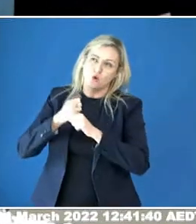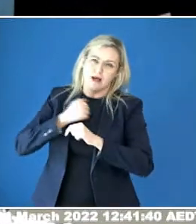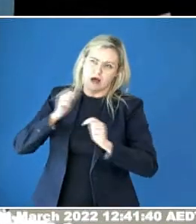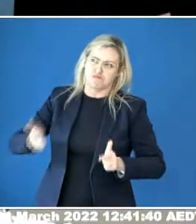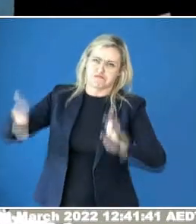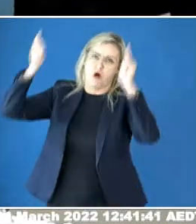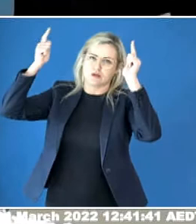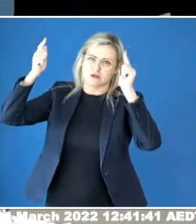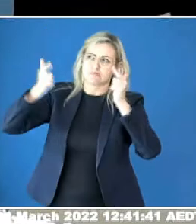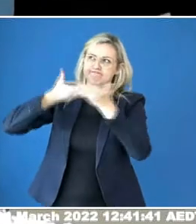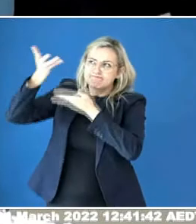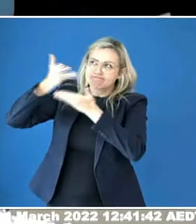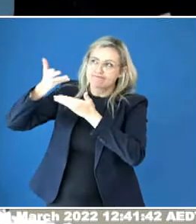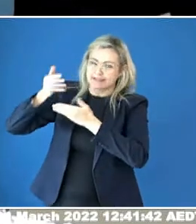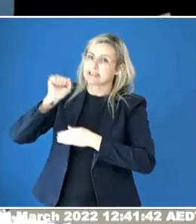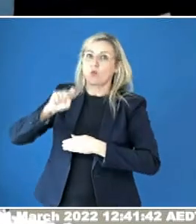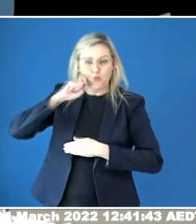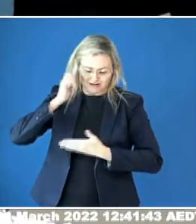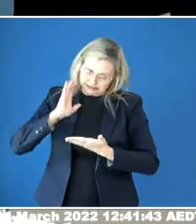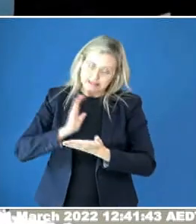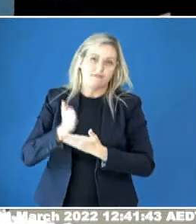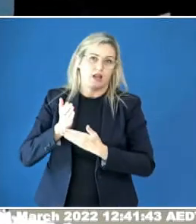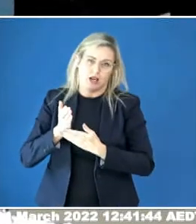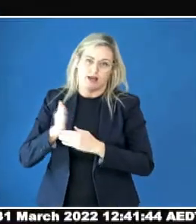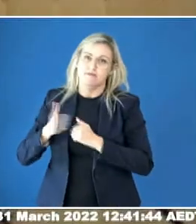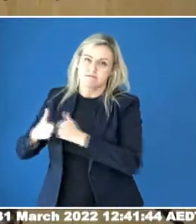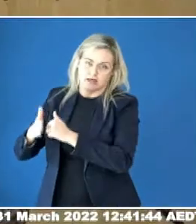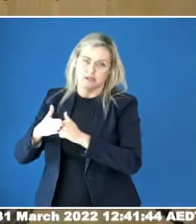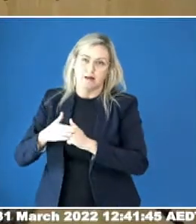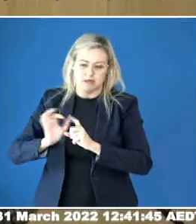yes, we will definitely be reviewing that. Thank you.